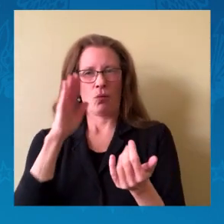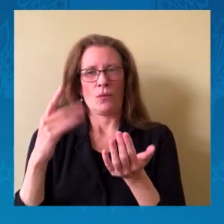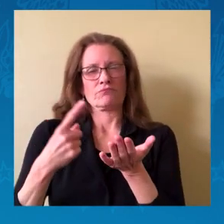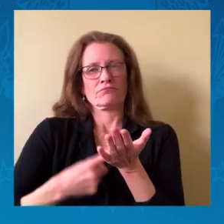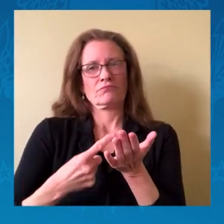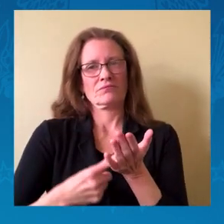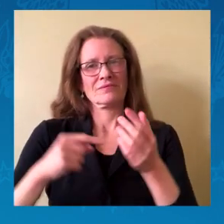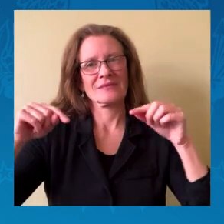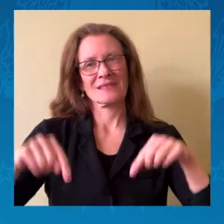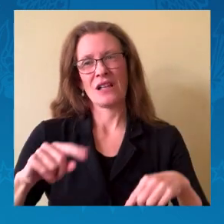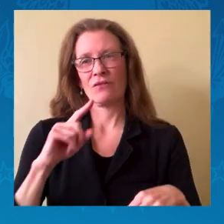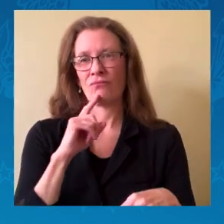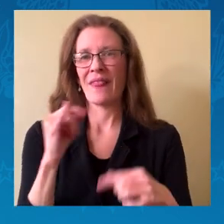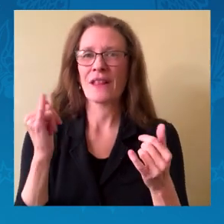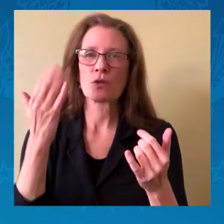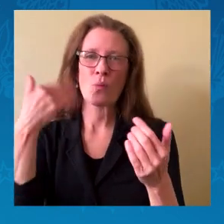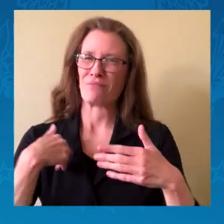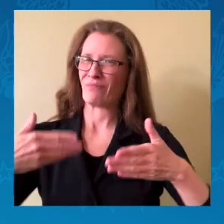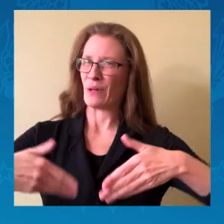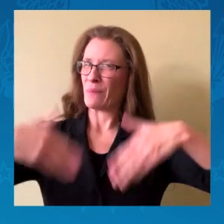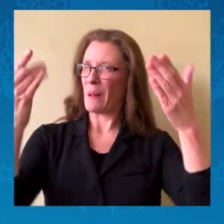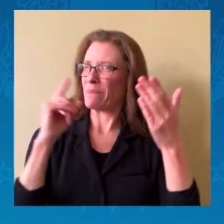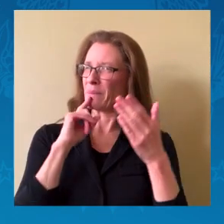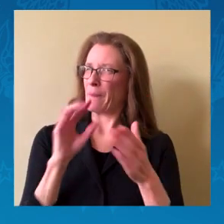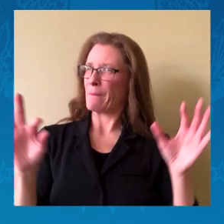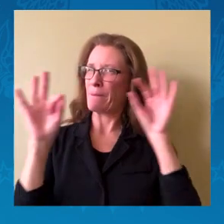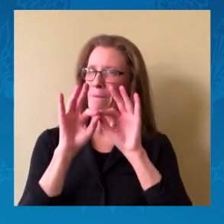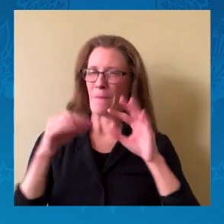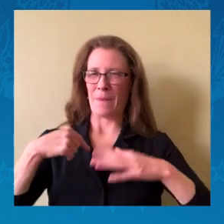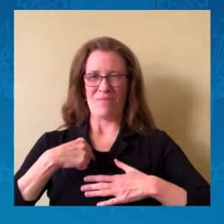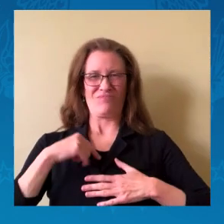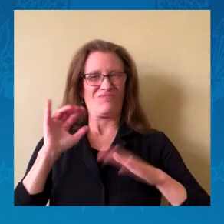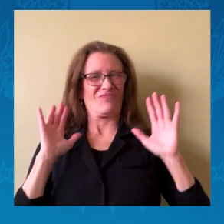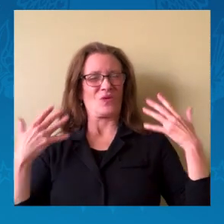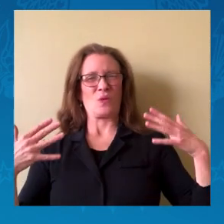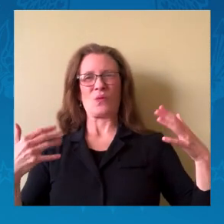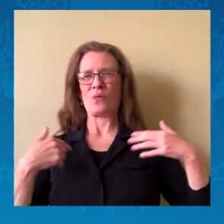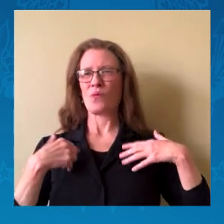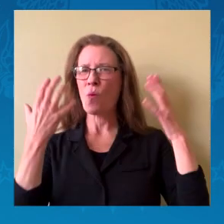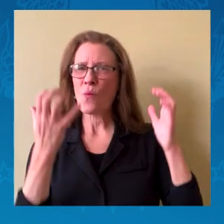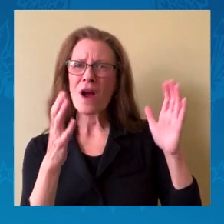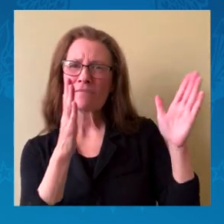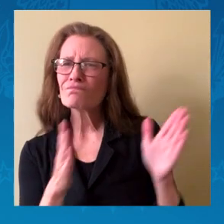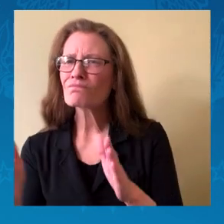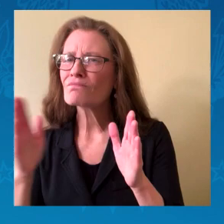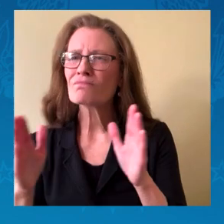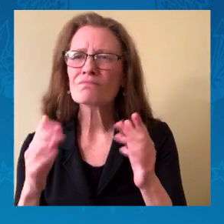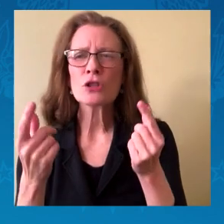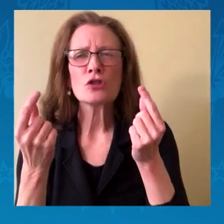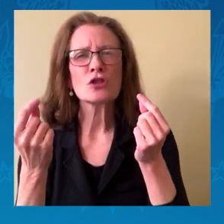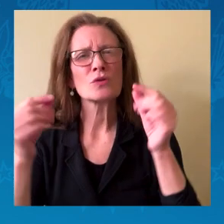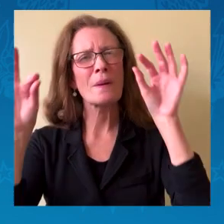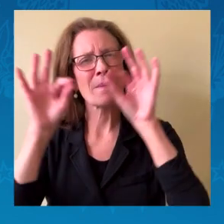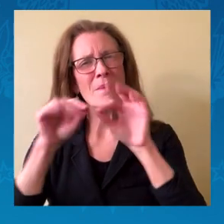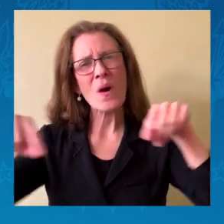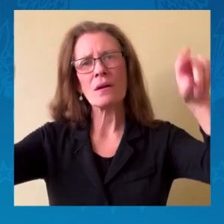in my own strategic stability dialog with the Russians and our ongoing dialogs with countries all over the world.